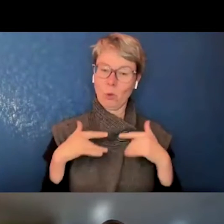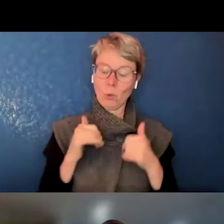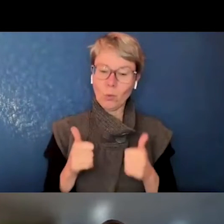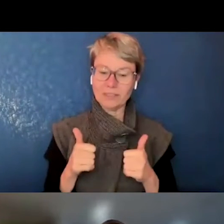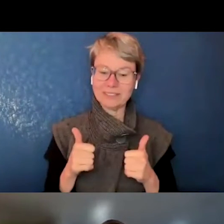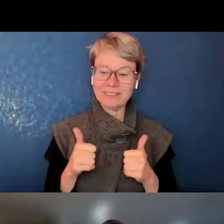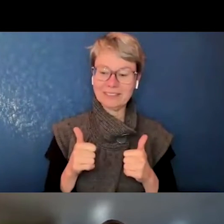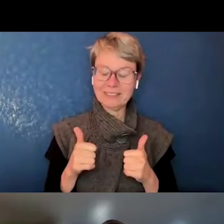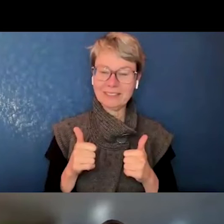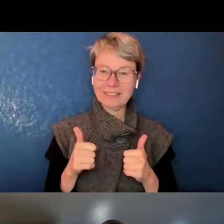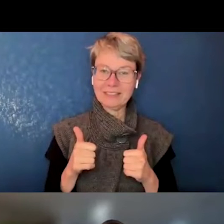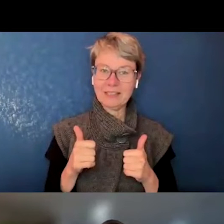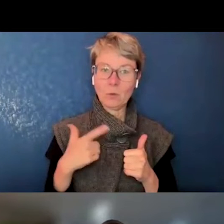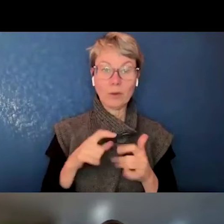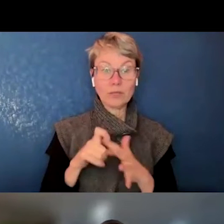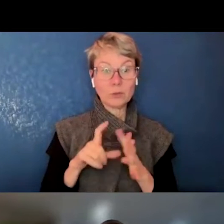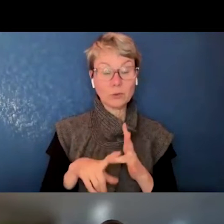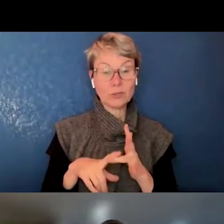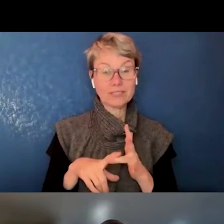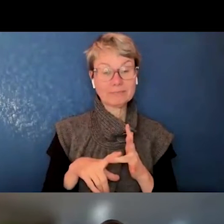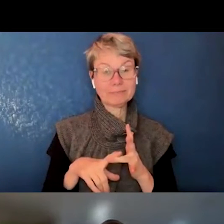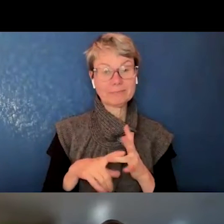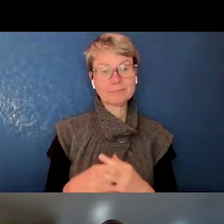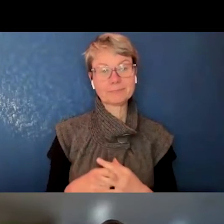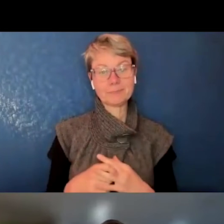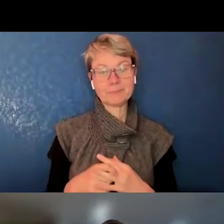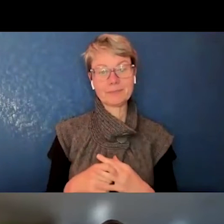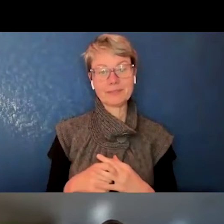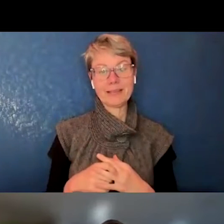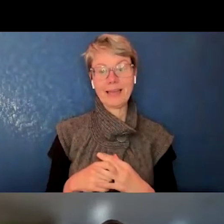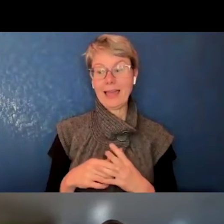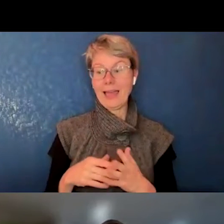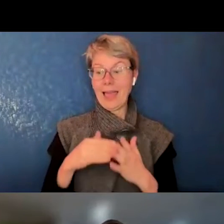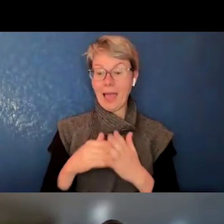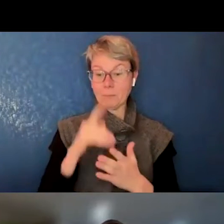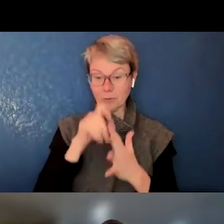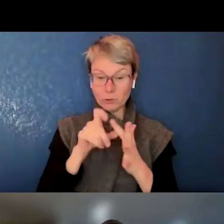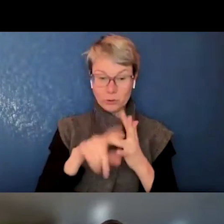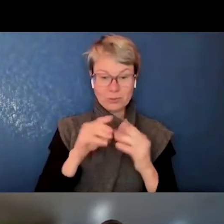part of what we do is put people you know uh on that path to their next step we don't really um